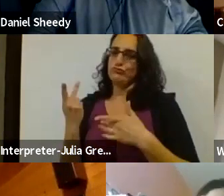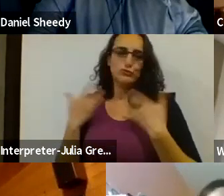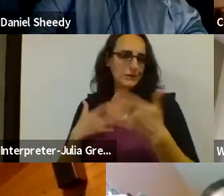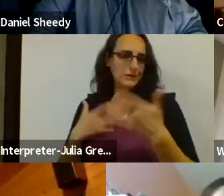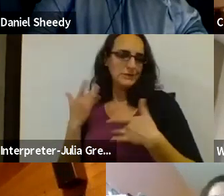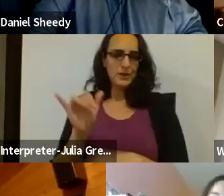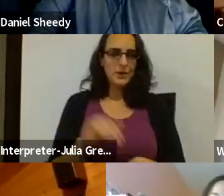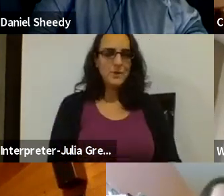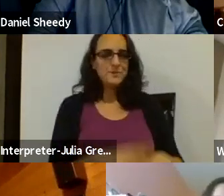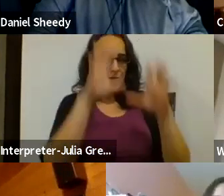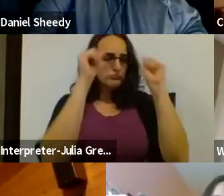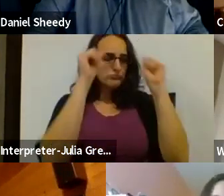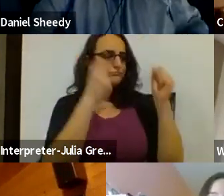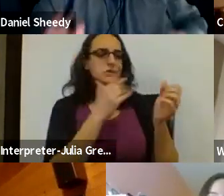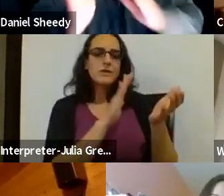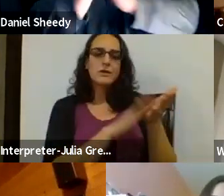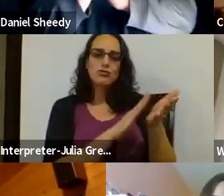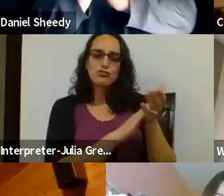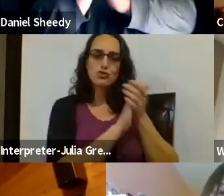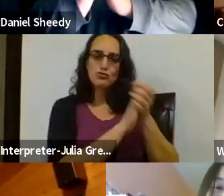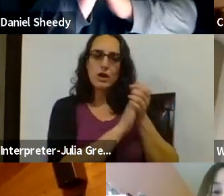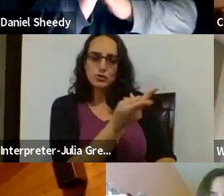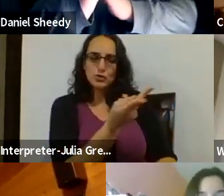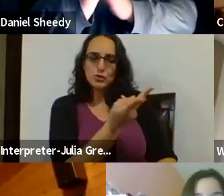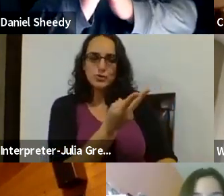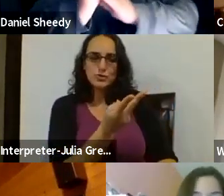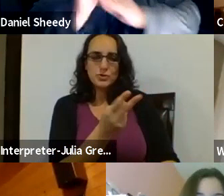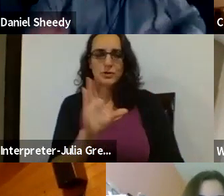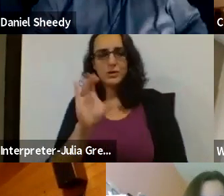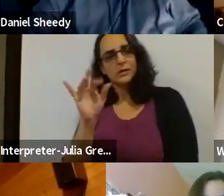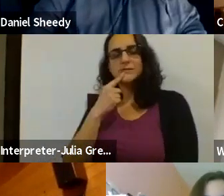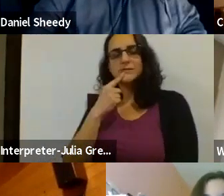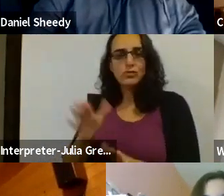Joe Baeta, Supt. : Congratulations to you and Abby. Carolyn Gallagher: Think that's great. Good luck. Malia Savas: Thank you.